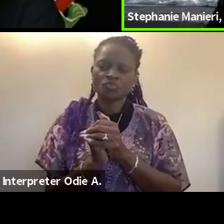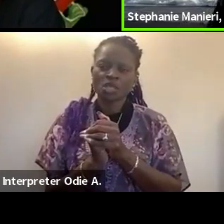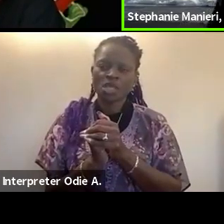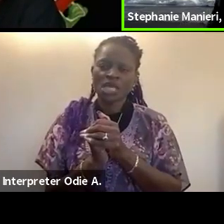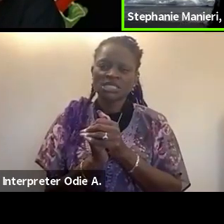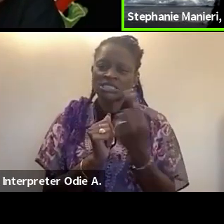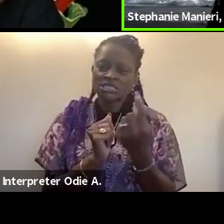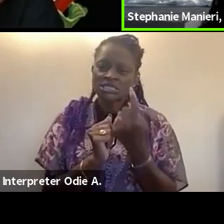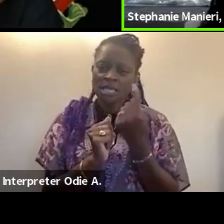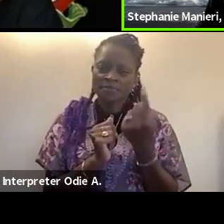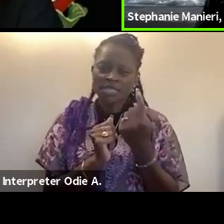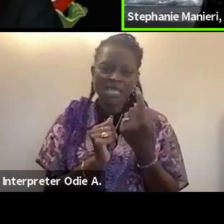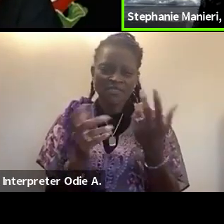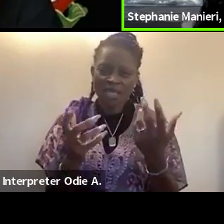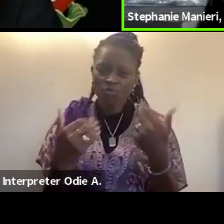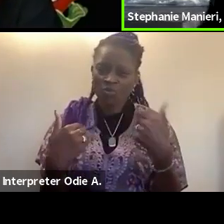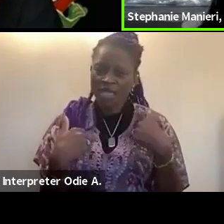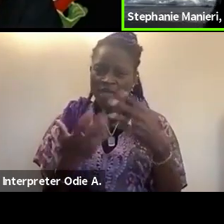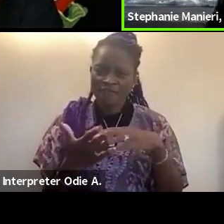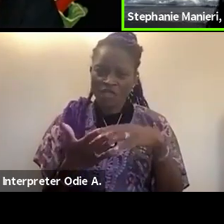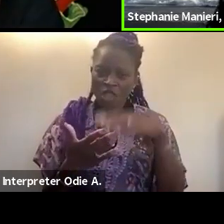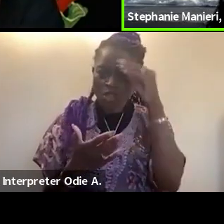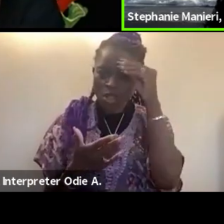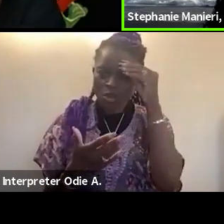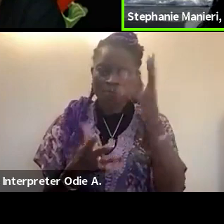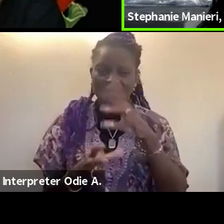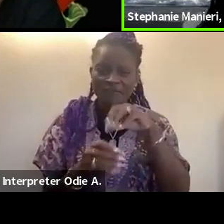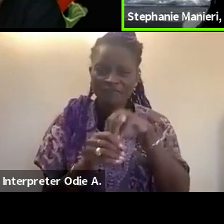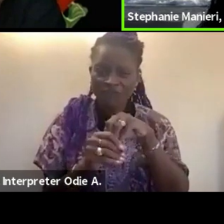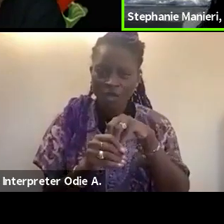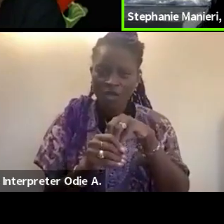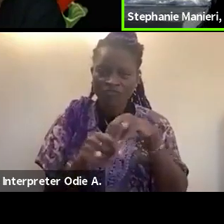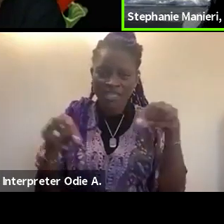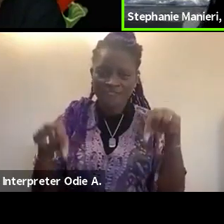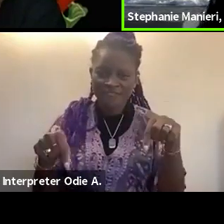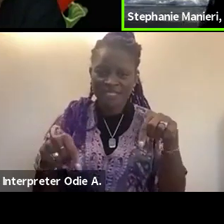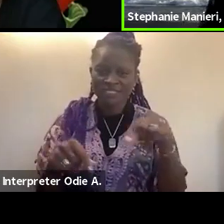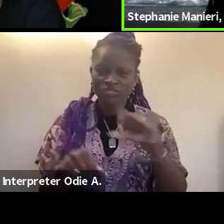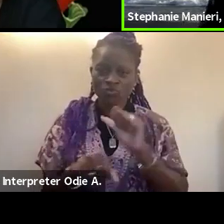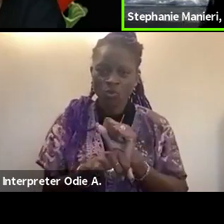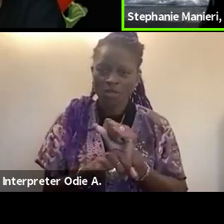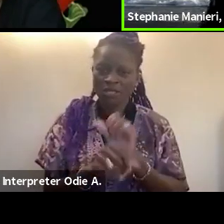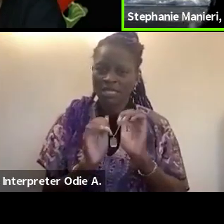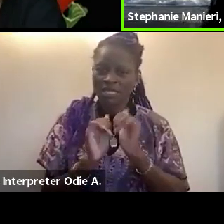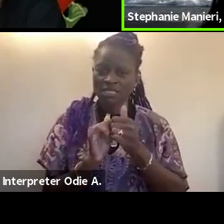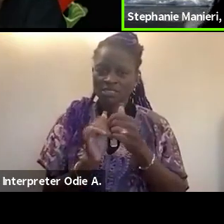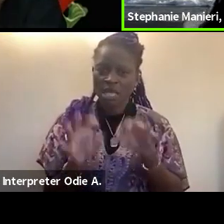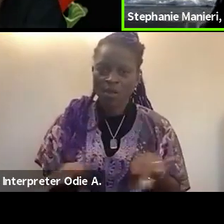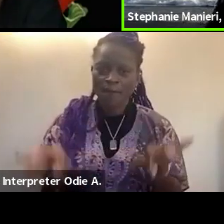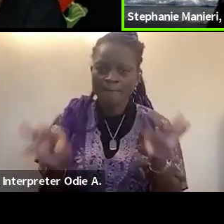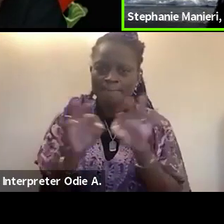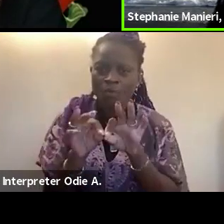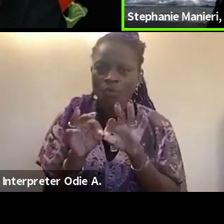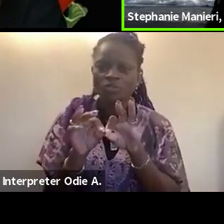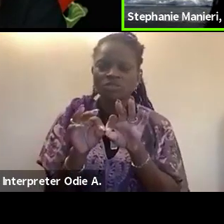community based organization being involved in this work is how important trusted messengers and folks who have